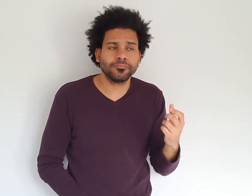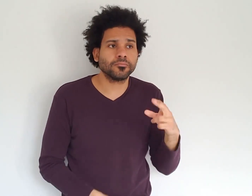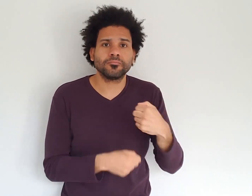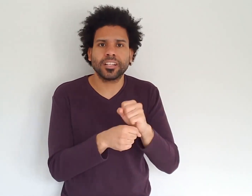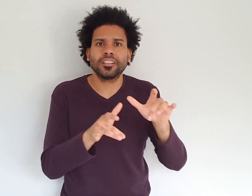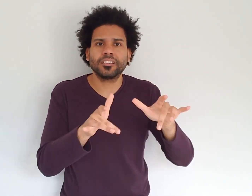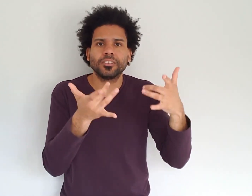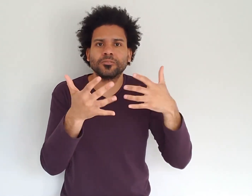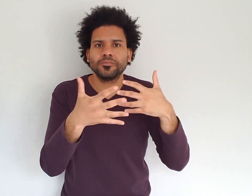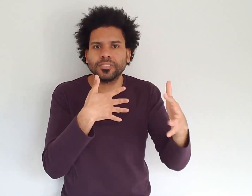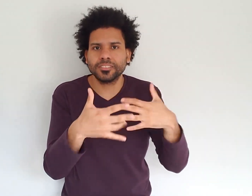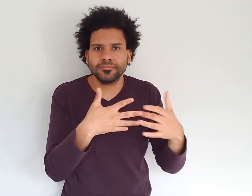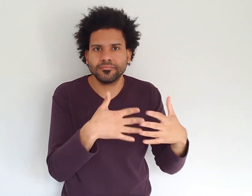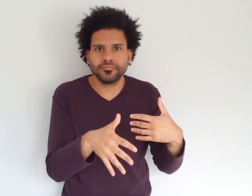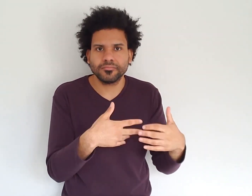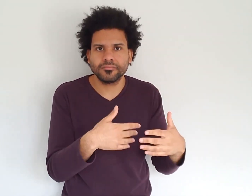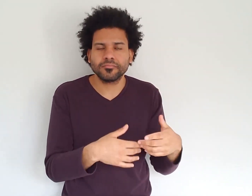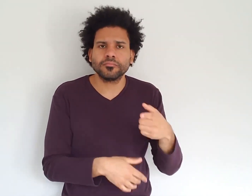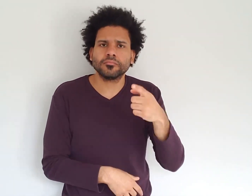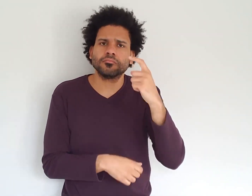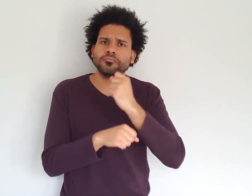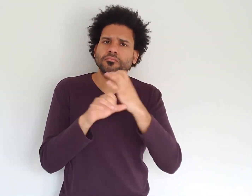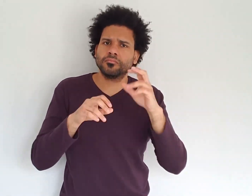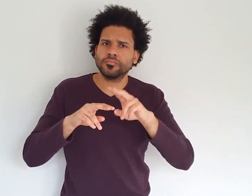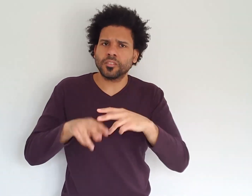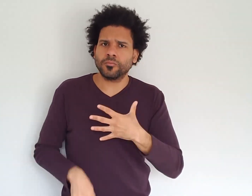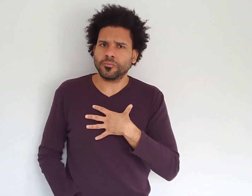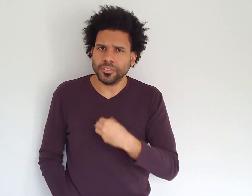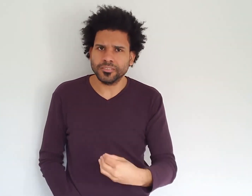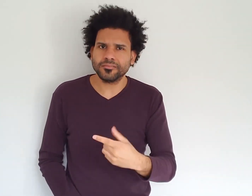Salts have either pink or light grey. You notice salt is white